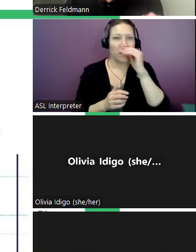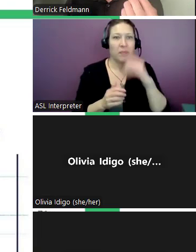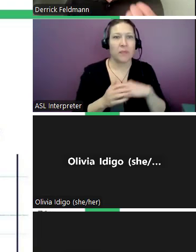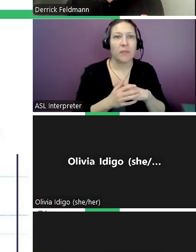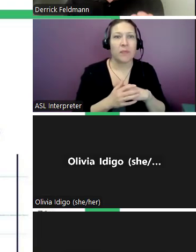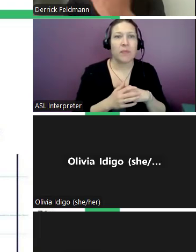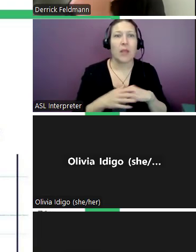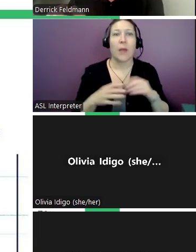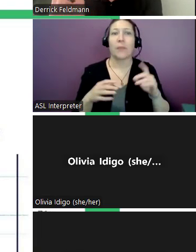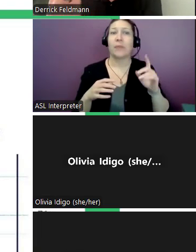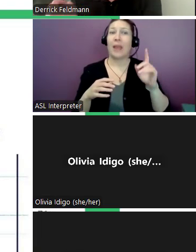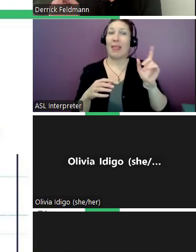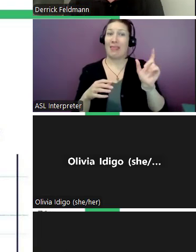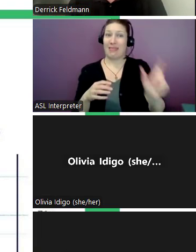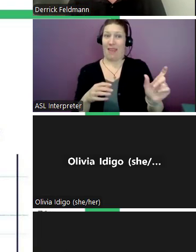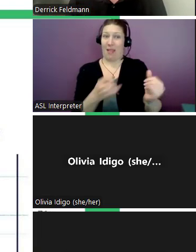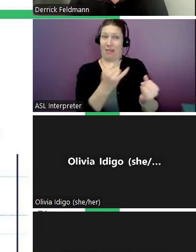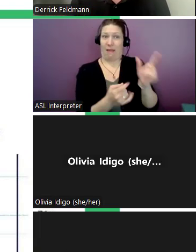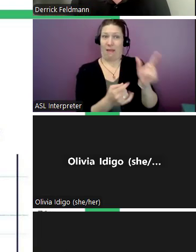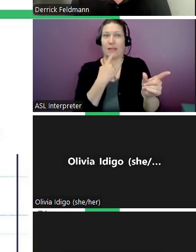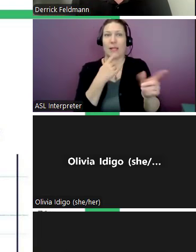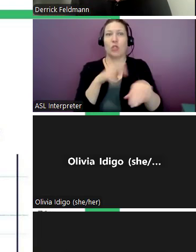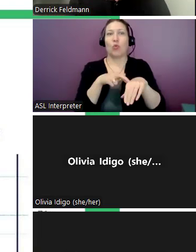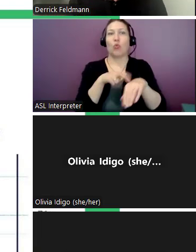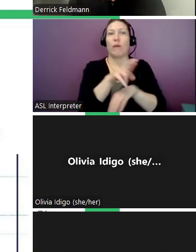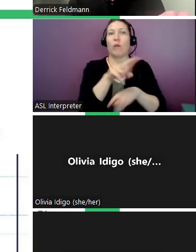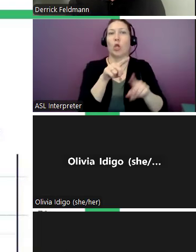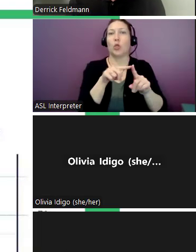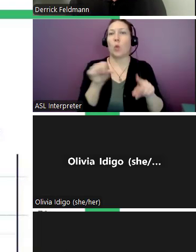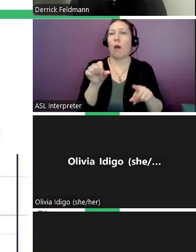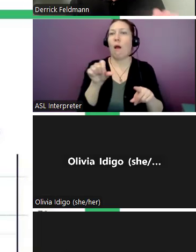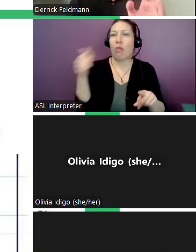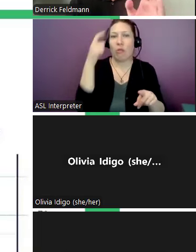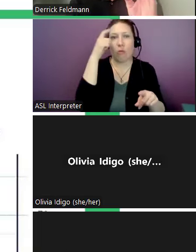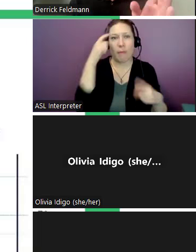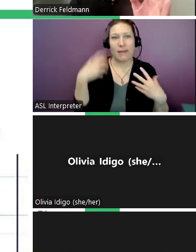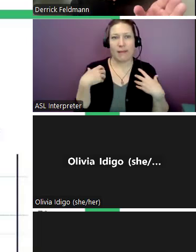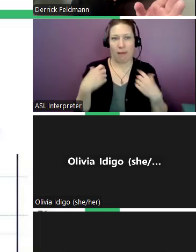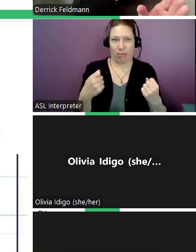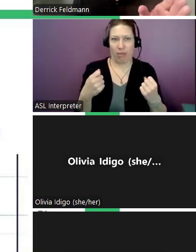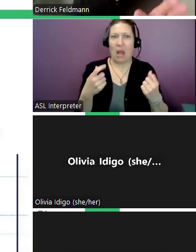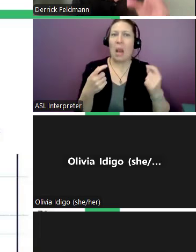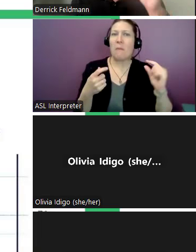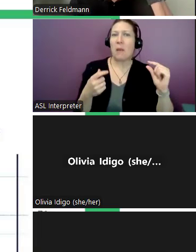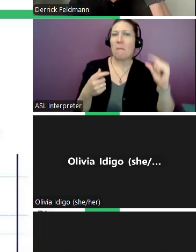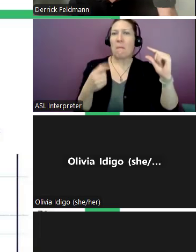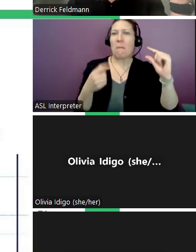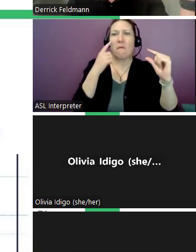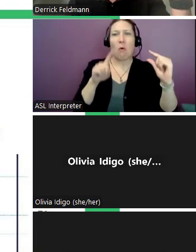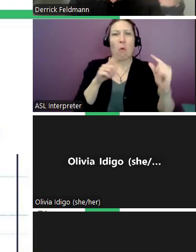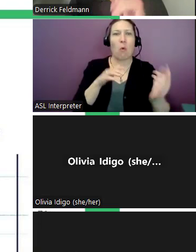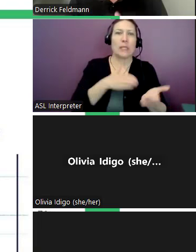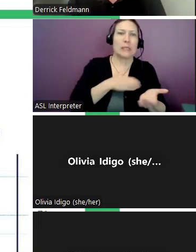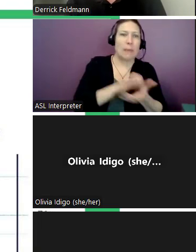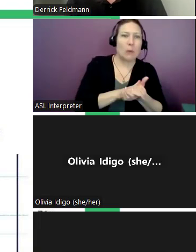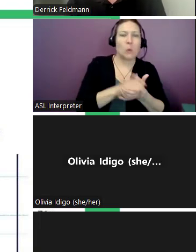"Referring the individual to other mental health professionals" while it was a little higher for our spouses and partners,